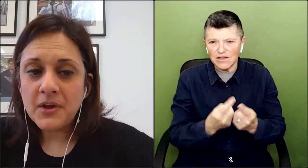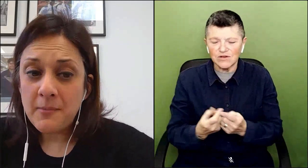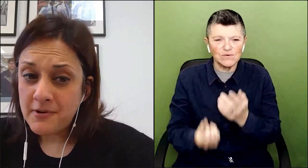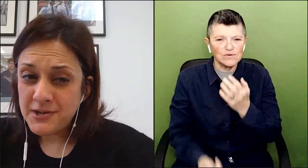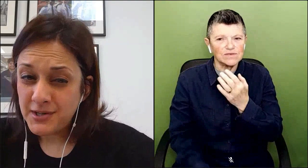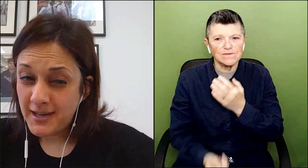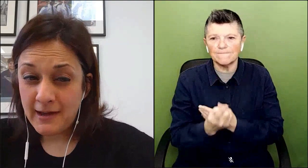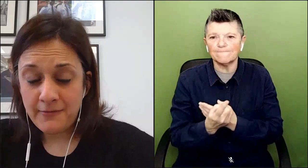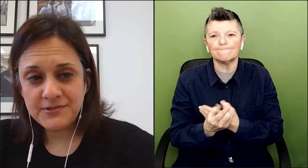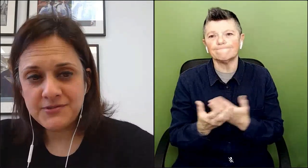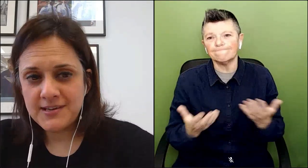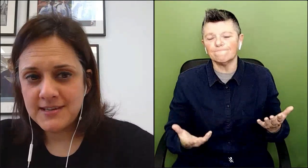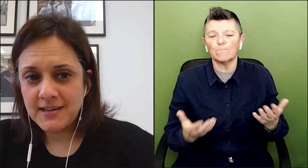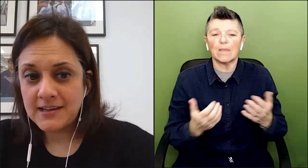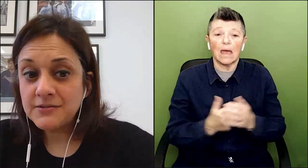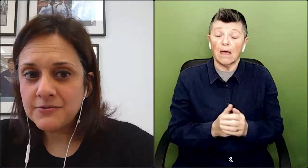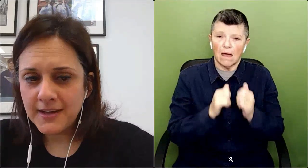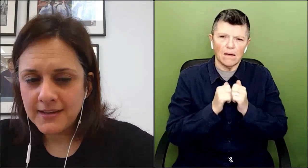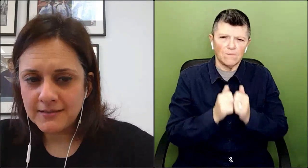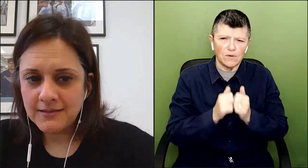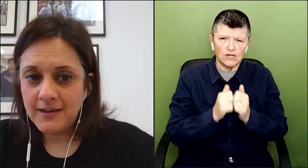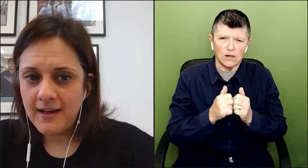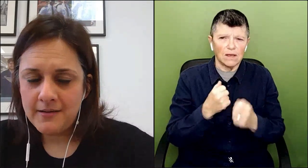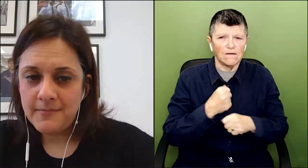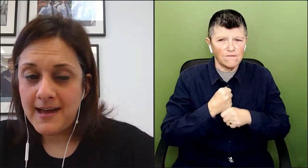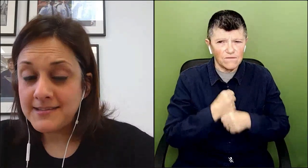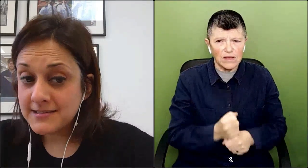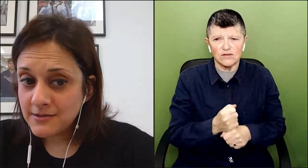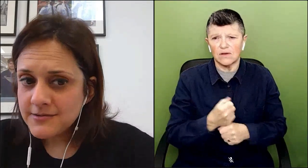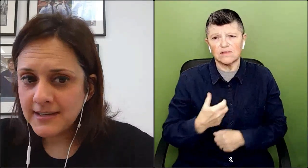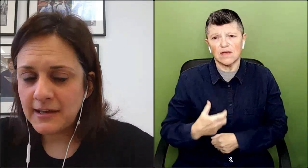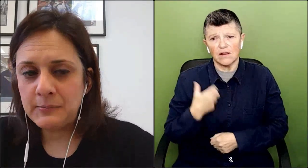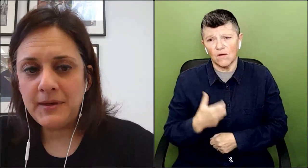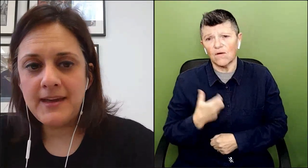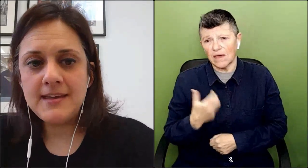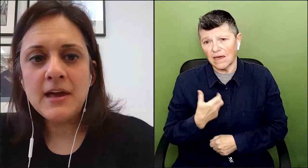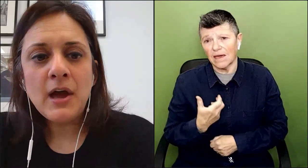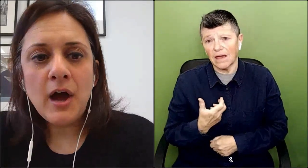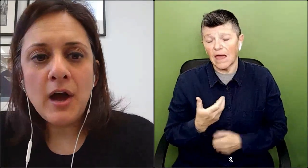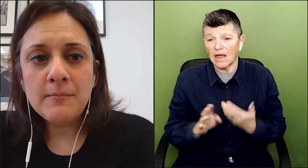I appreciate how frustrating and annoying and excluding it can be.